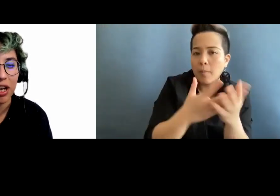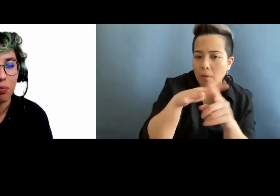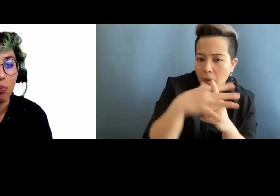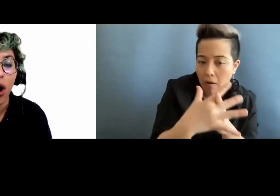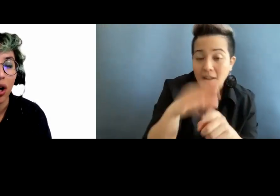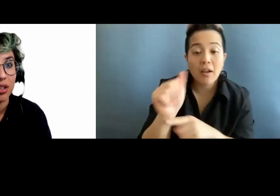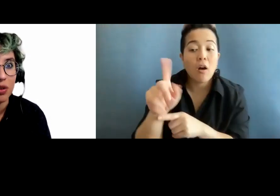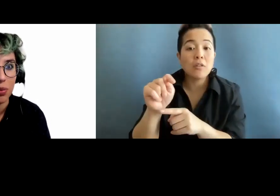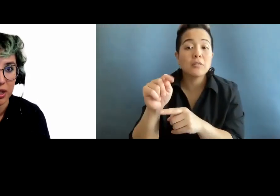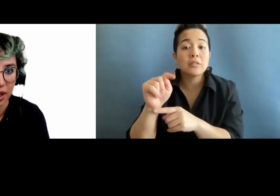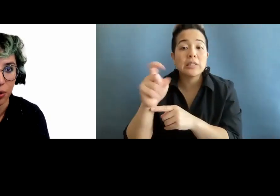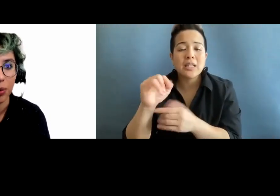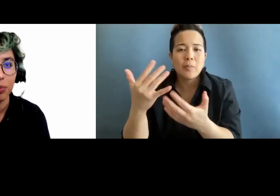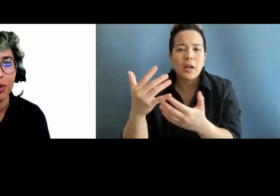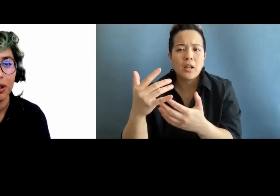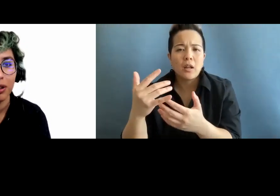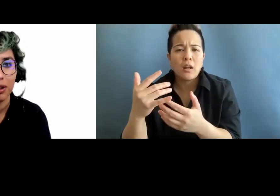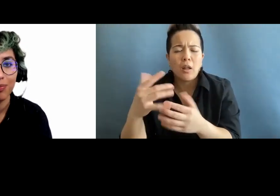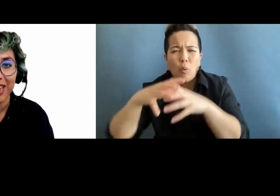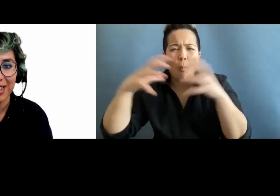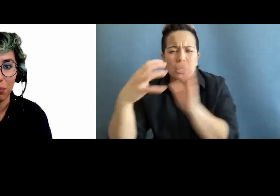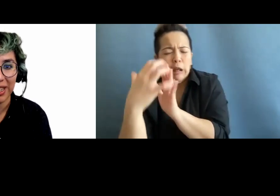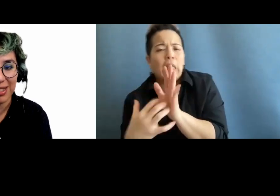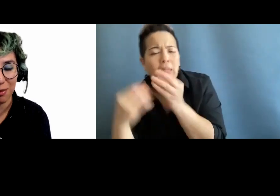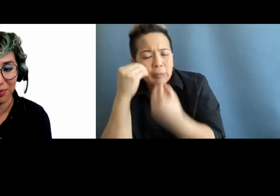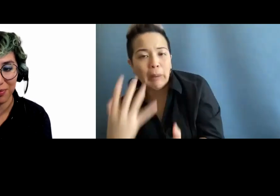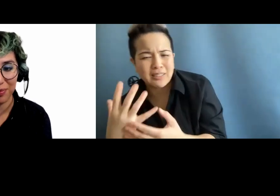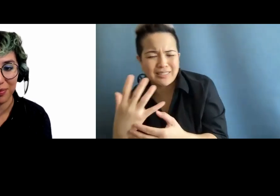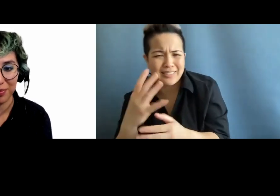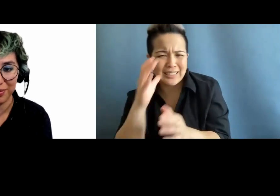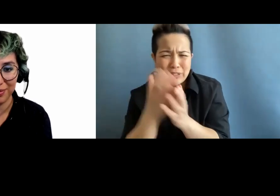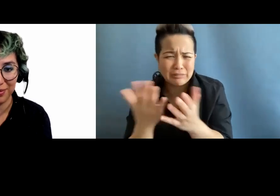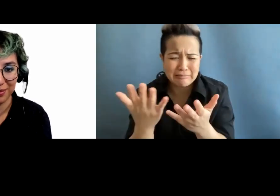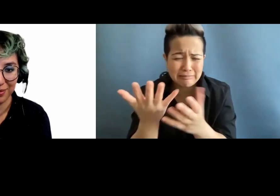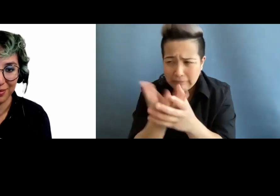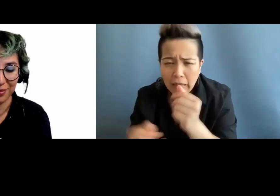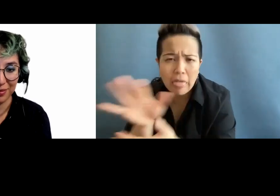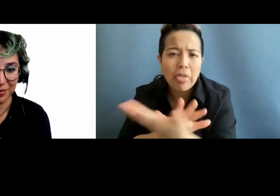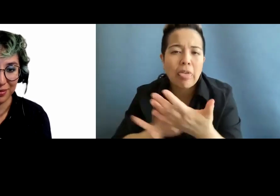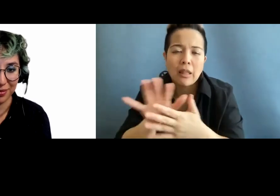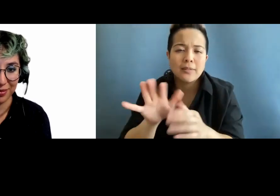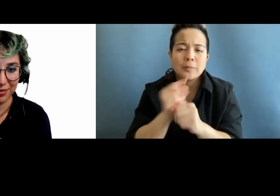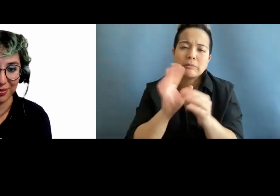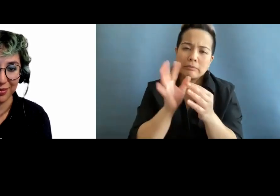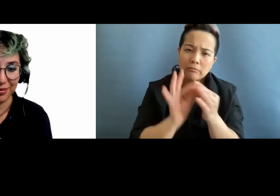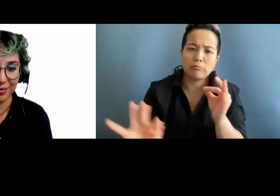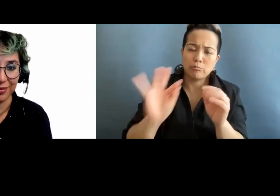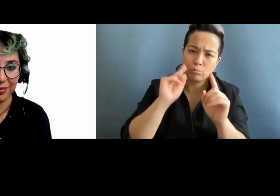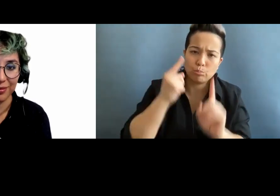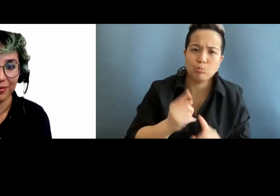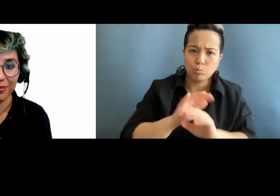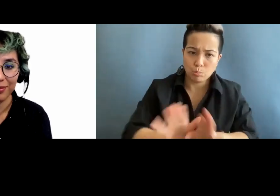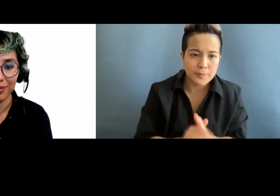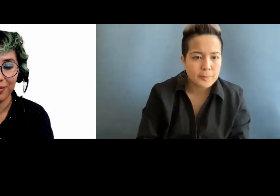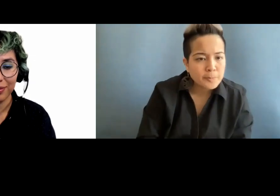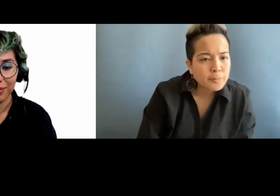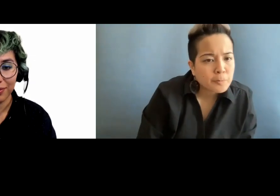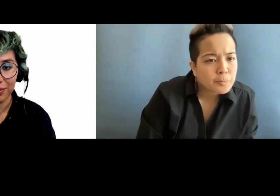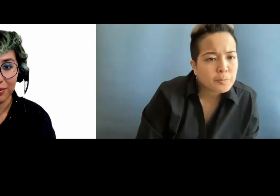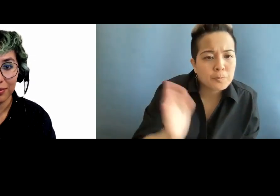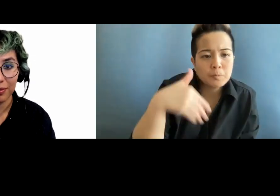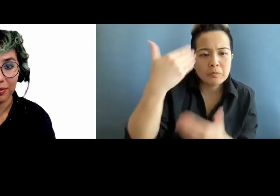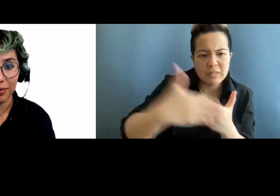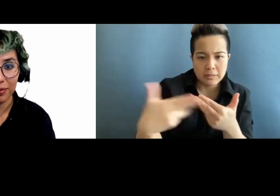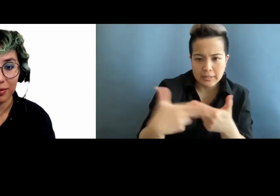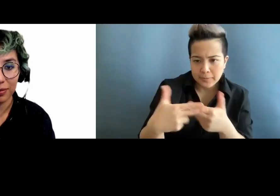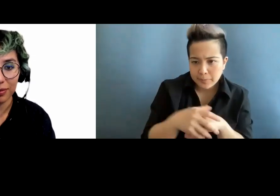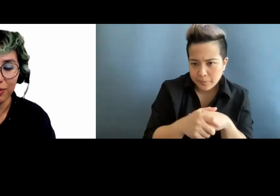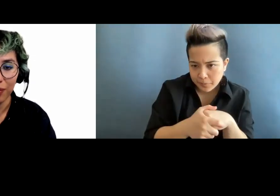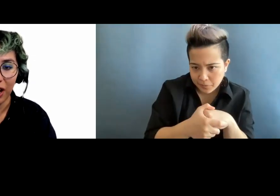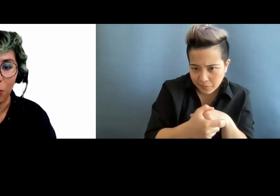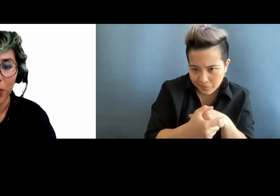might bog the description down. Next slide, please.